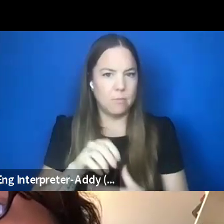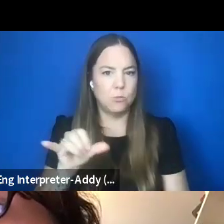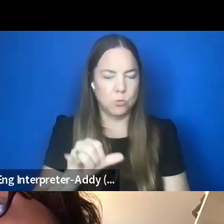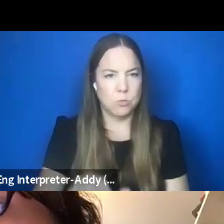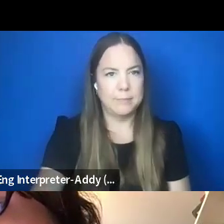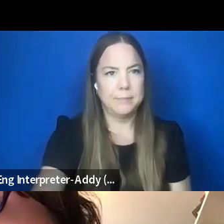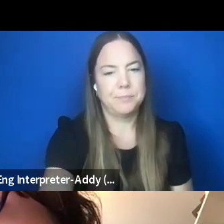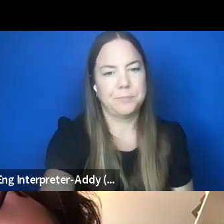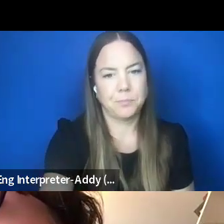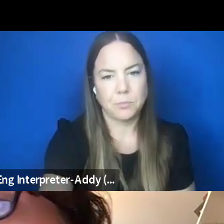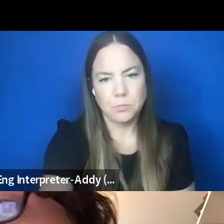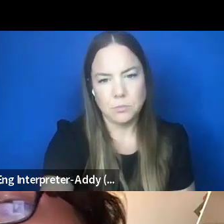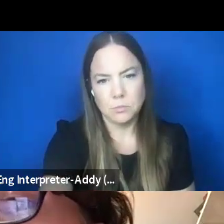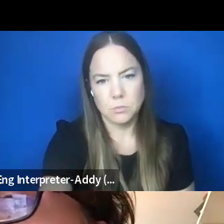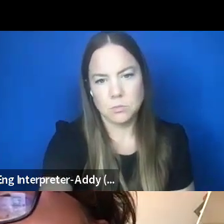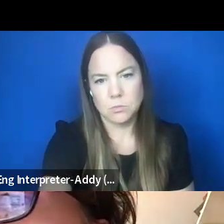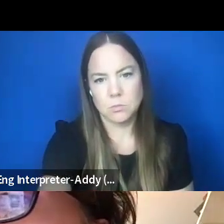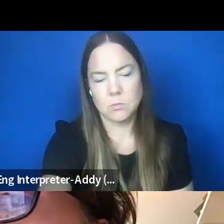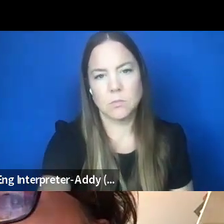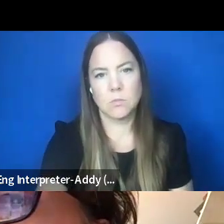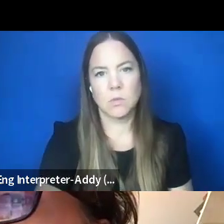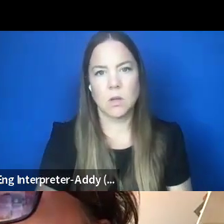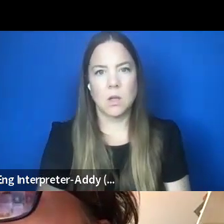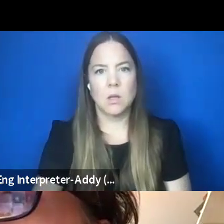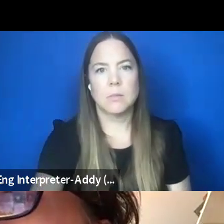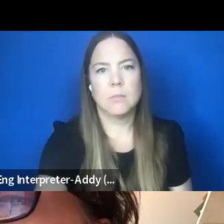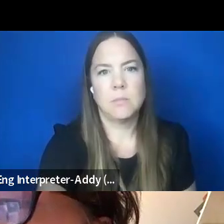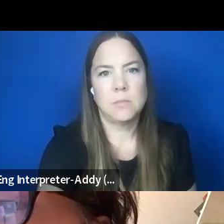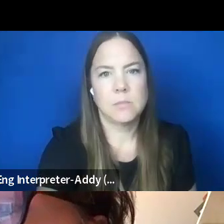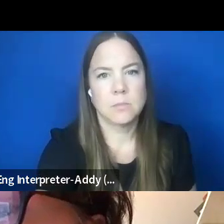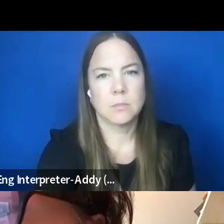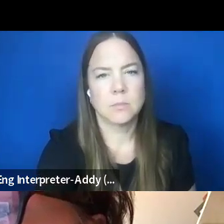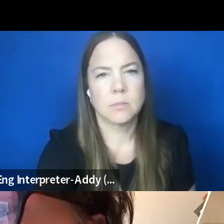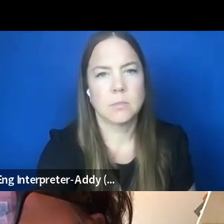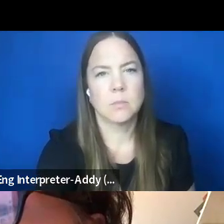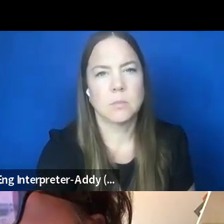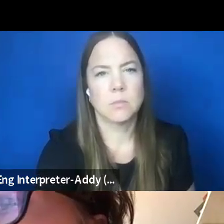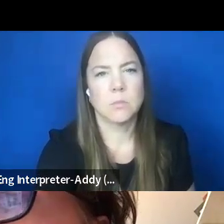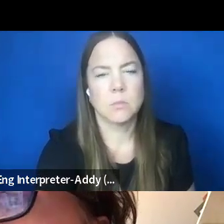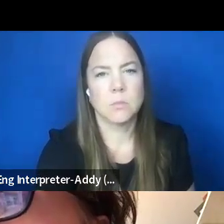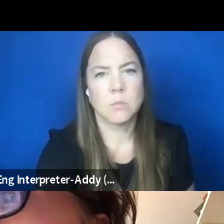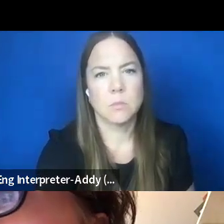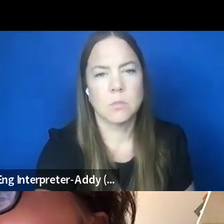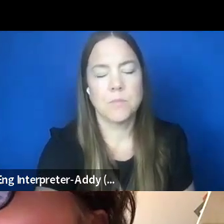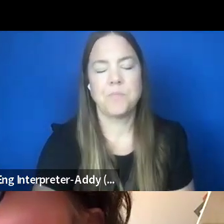Brooke Wilson: we didn't get very many. We didn't get our Dses so, and and I think that in some States that was intentional.